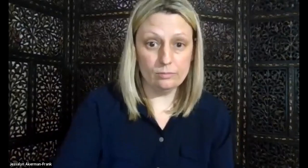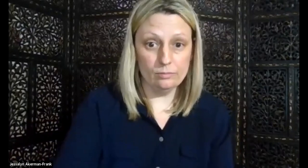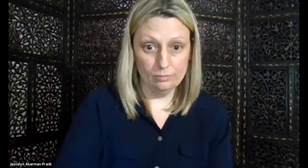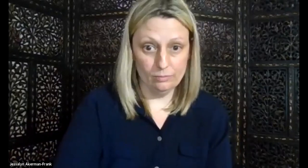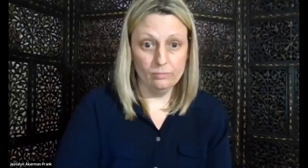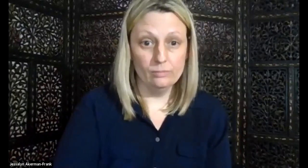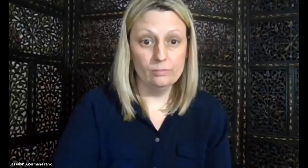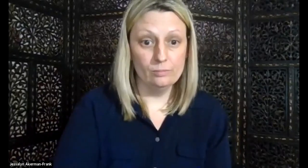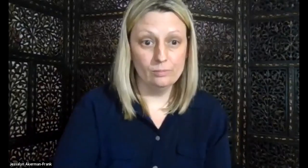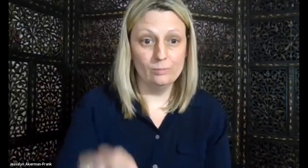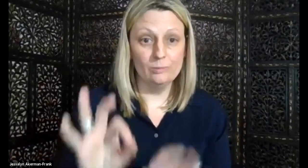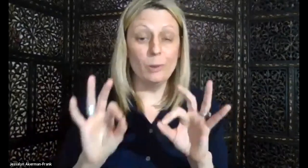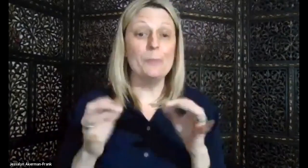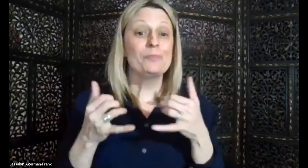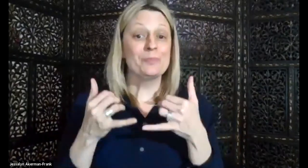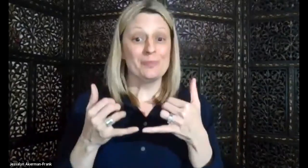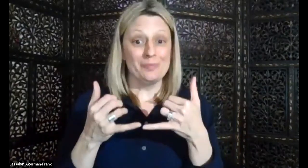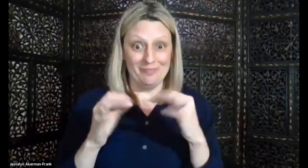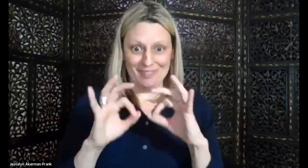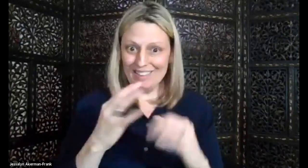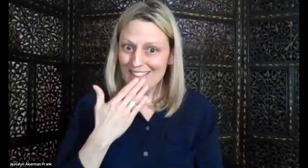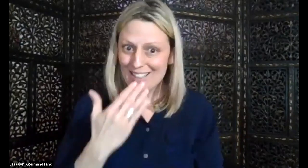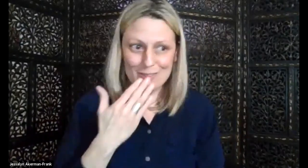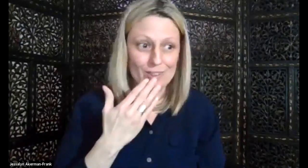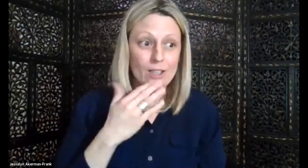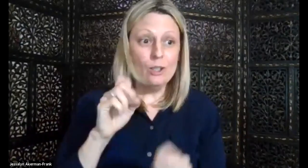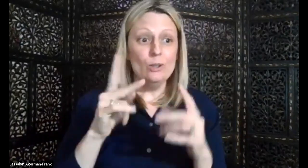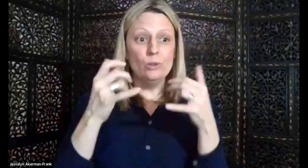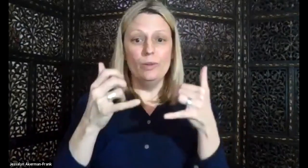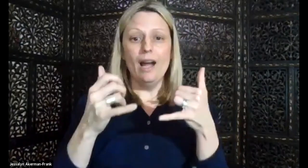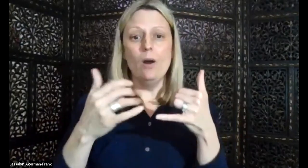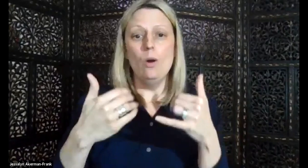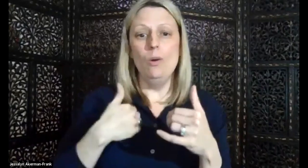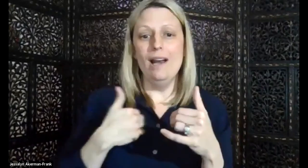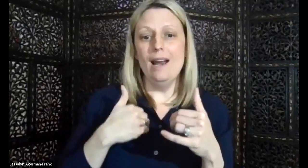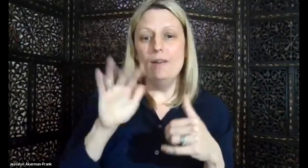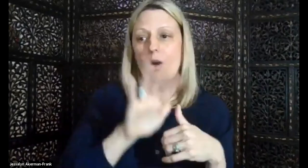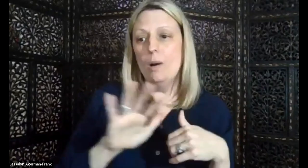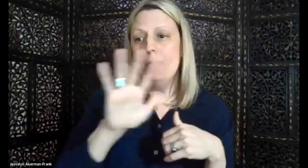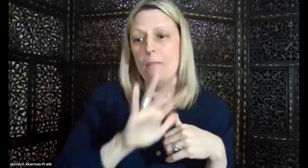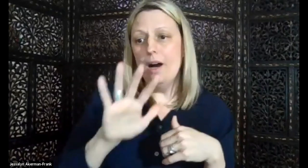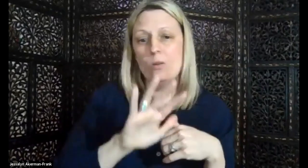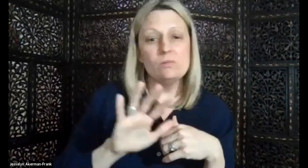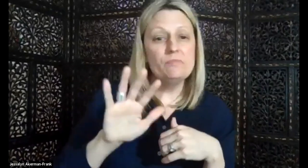we're here to support you and you can register and how we can help you and support you in the process.